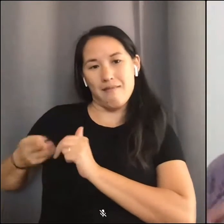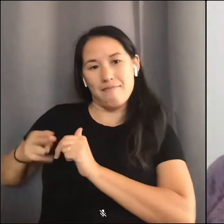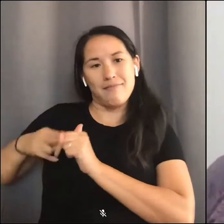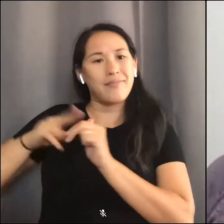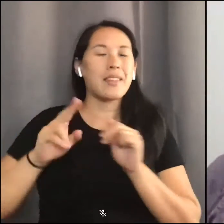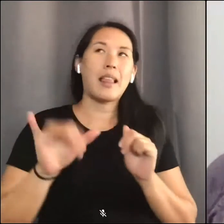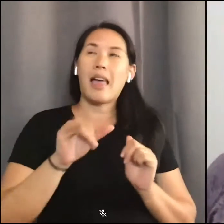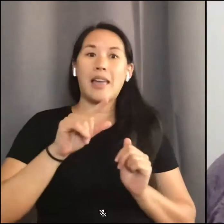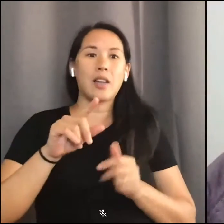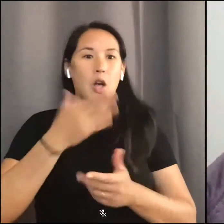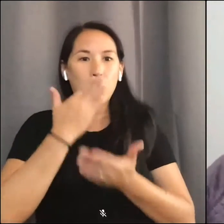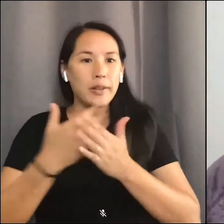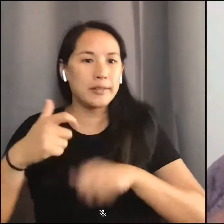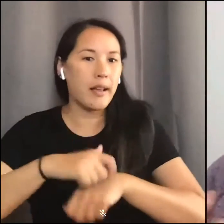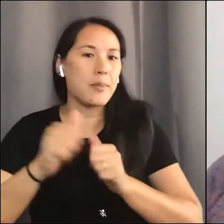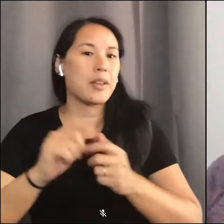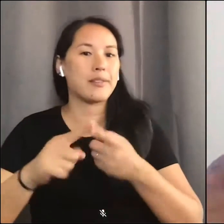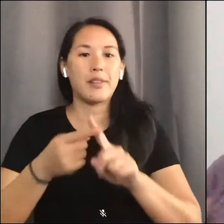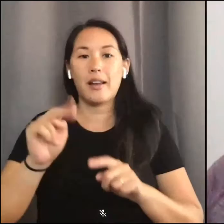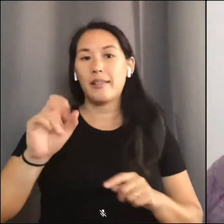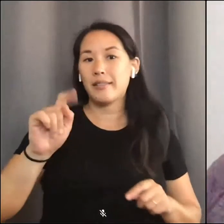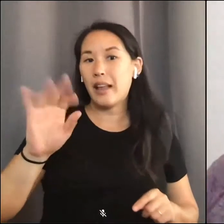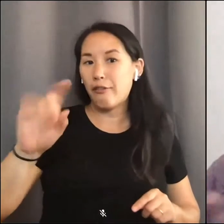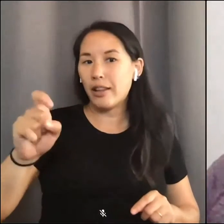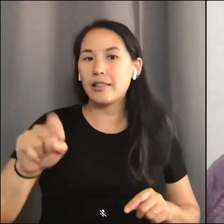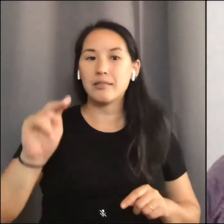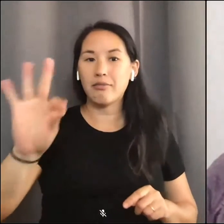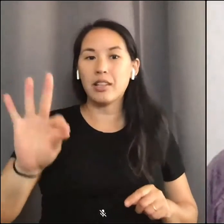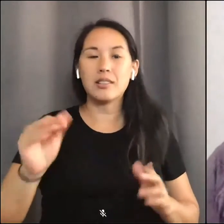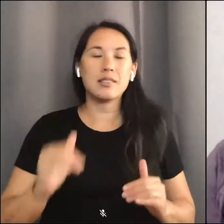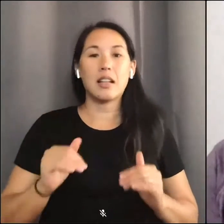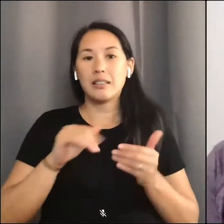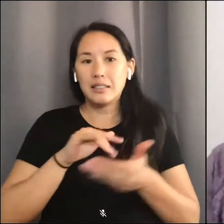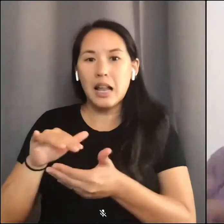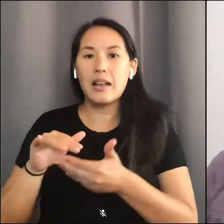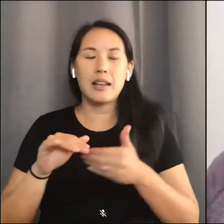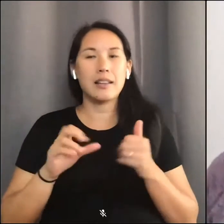with friends netflix uh studying new things to become you know move from knowledge to wisdom